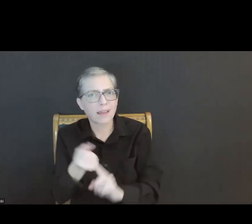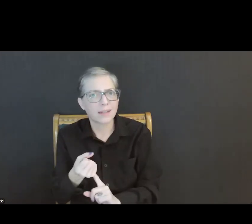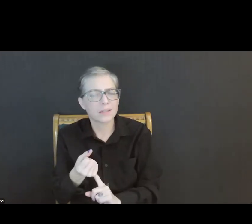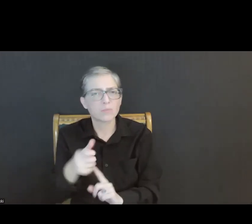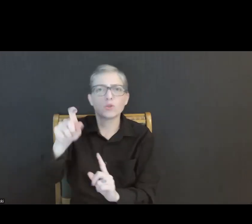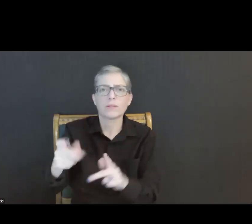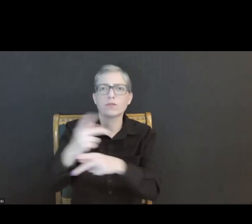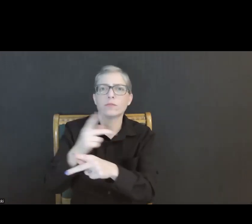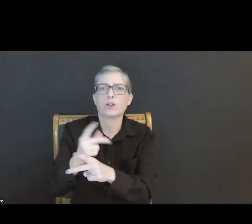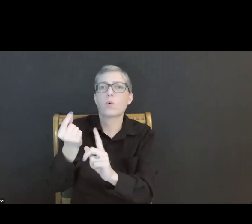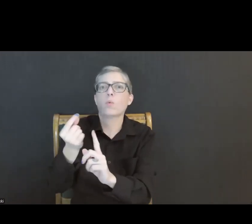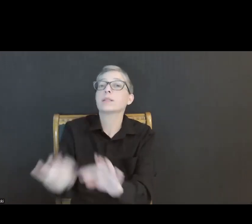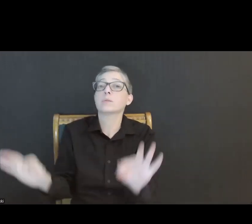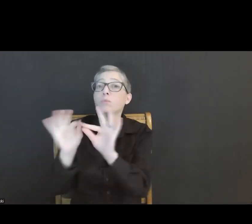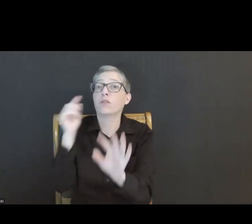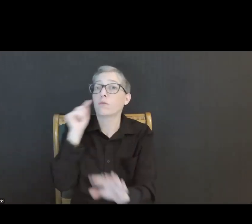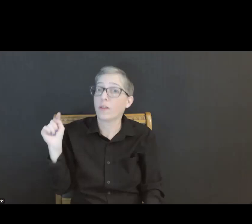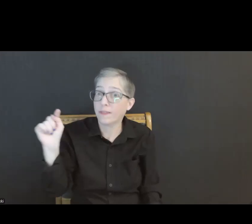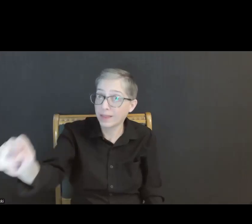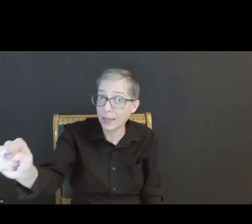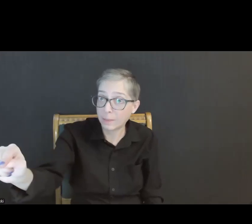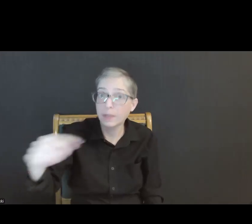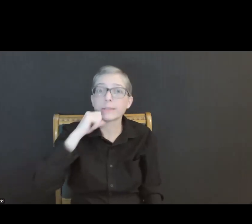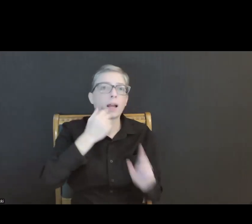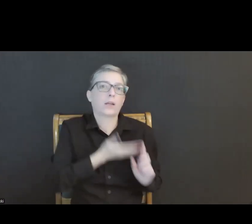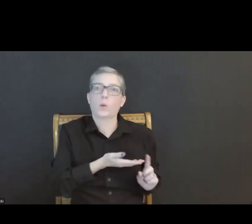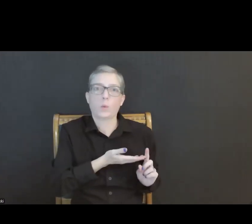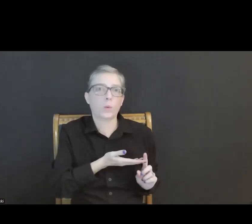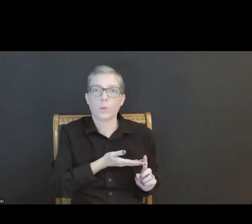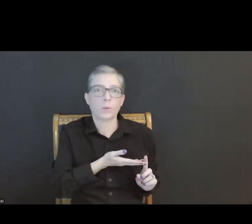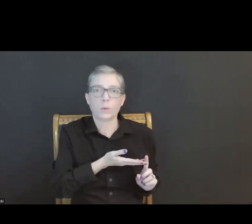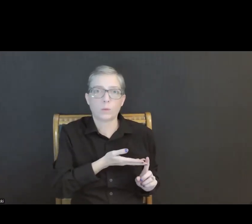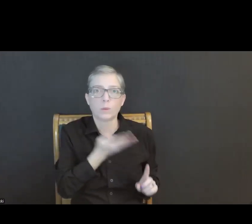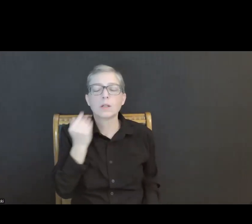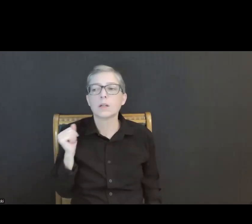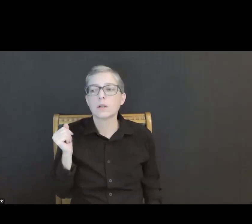then go from there so you know and you know in in terms of like the people are colleagues you